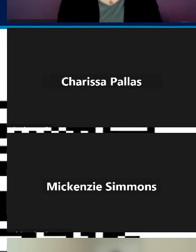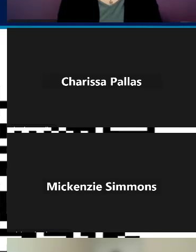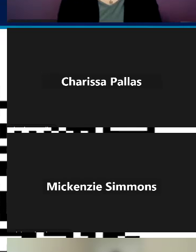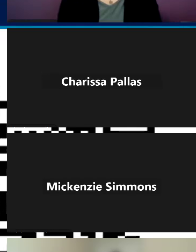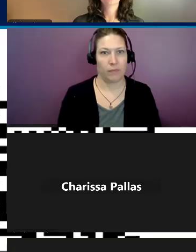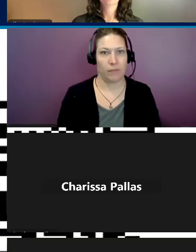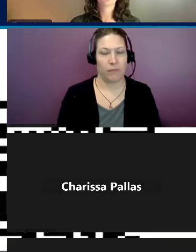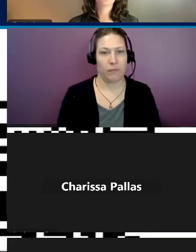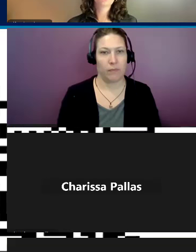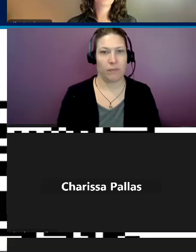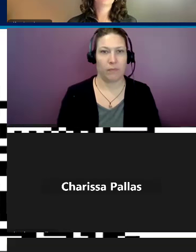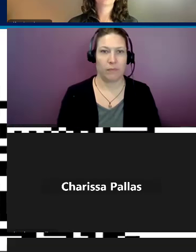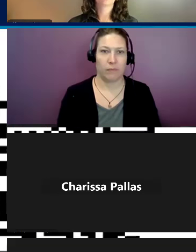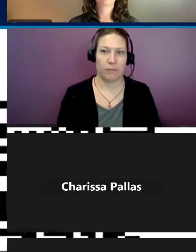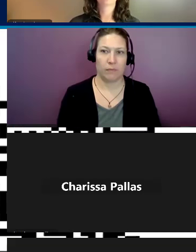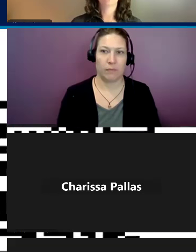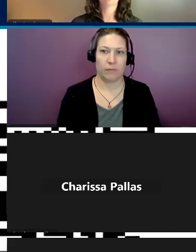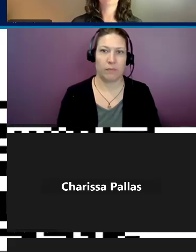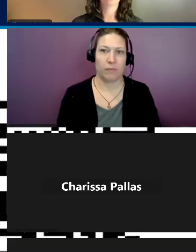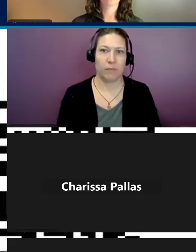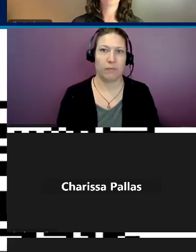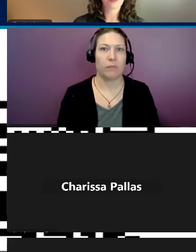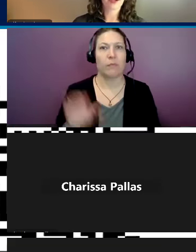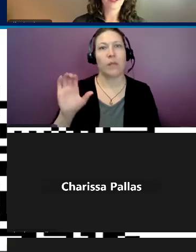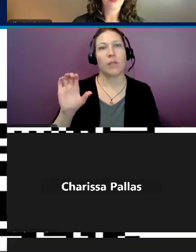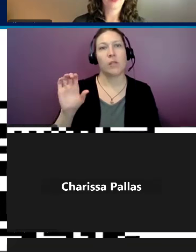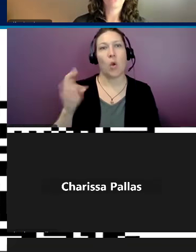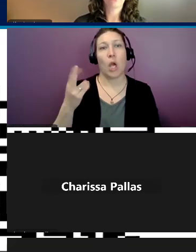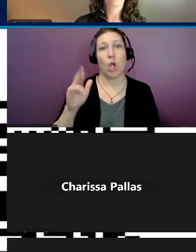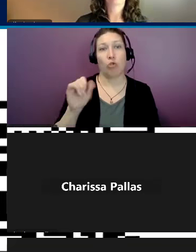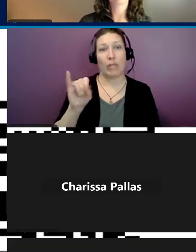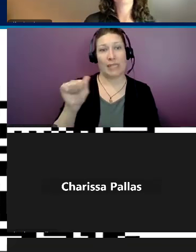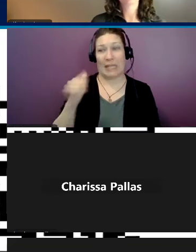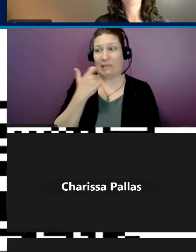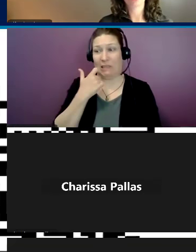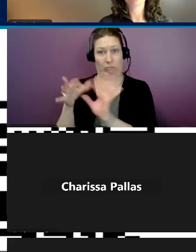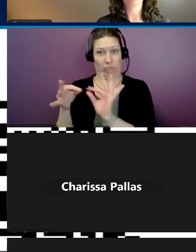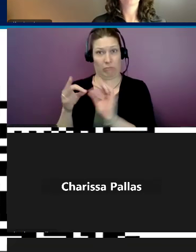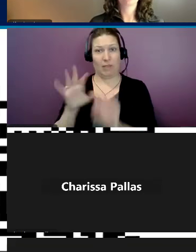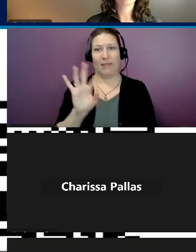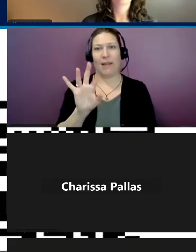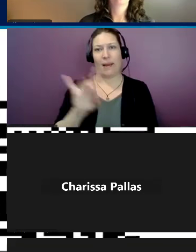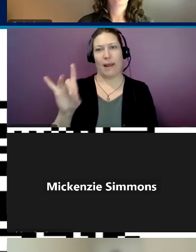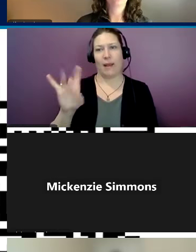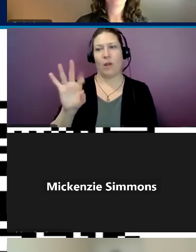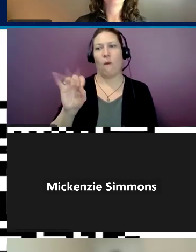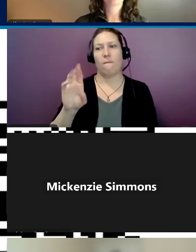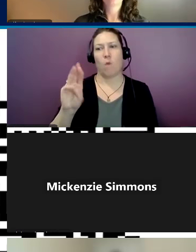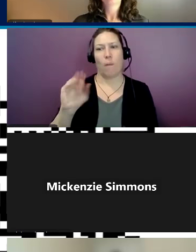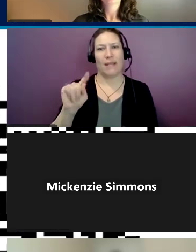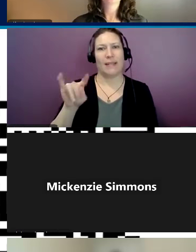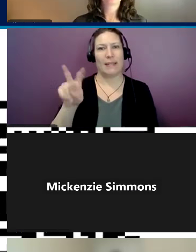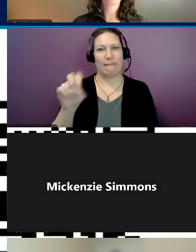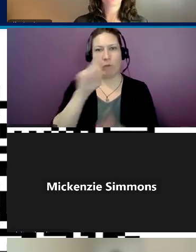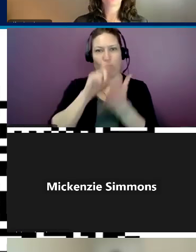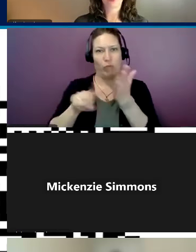So Charissa just gave a great overview of the 988 formative research project, what it is.